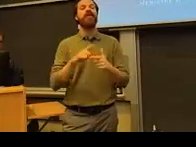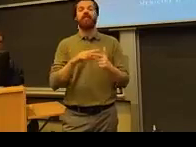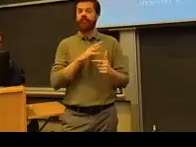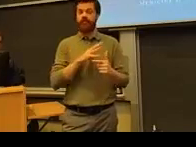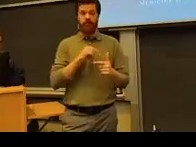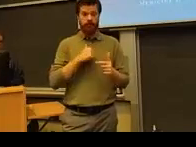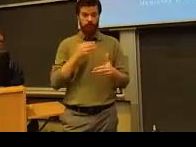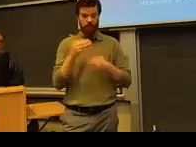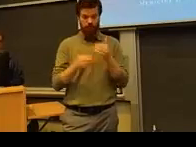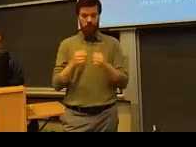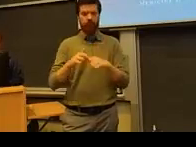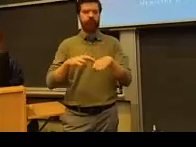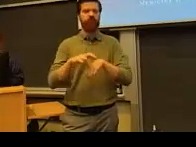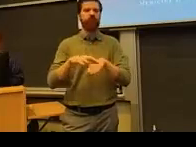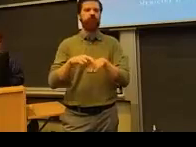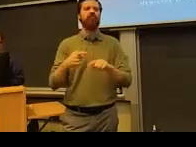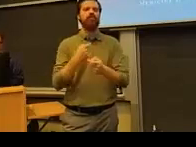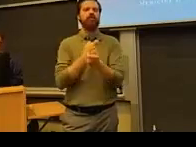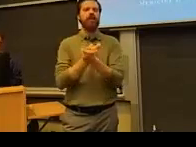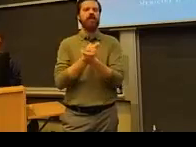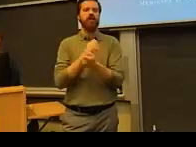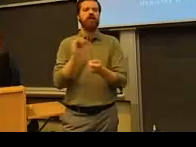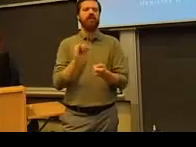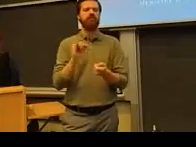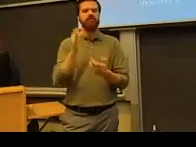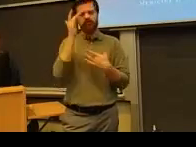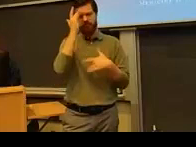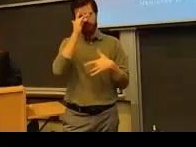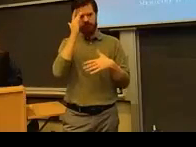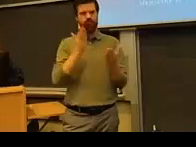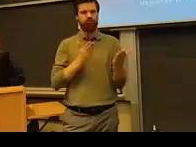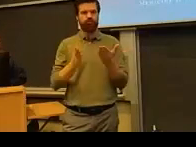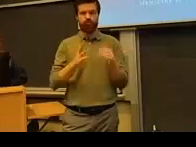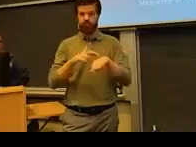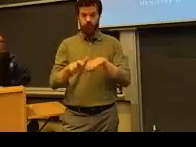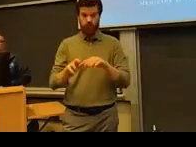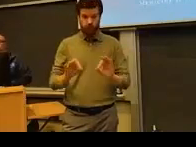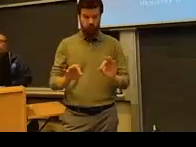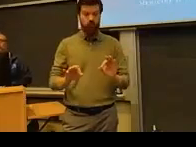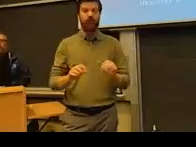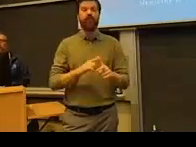with referrals from the toxicology and infectious disease Services um we found it's most helpful in